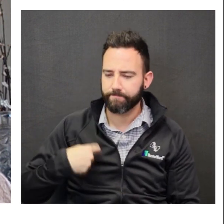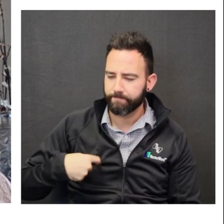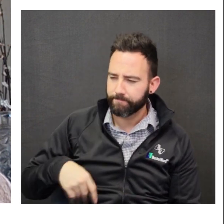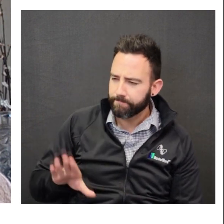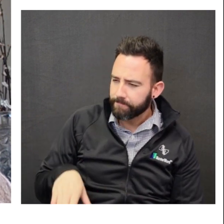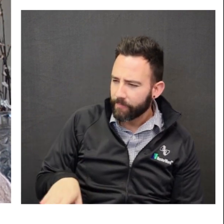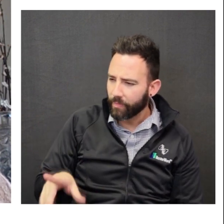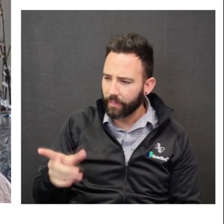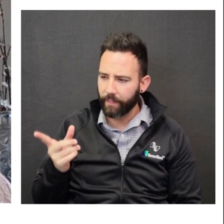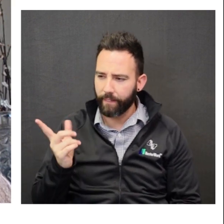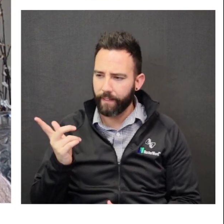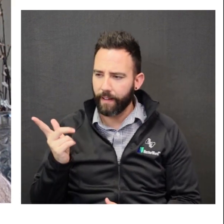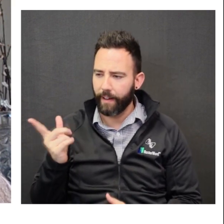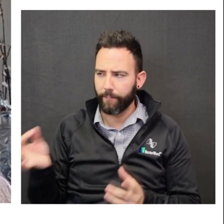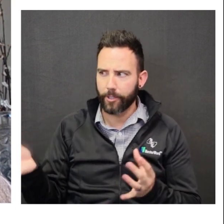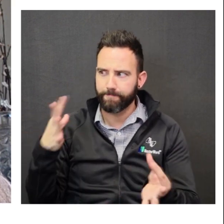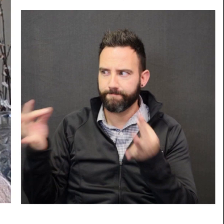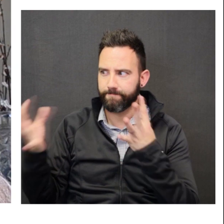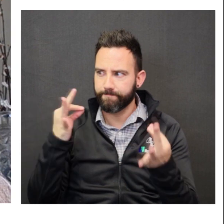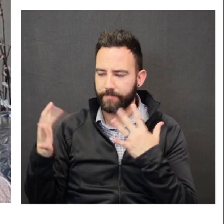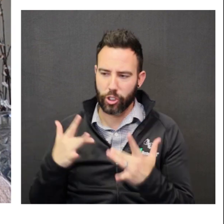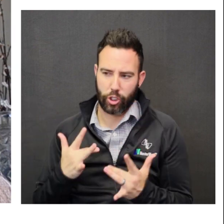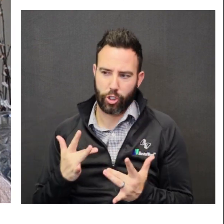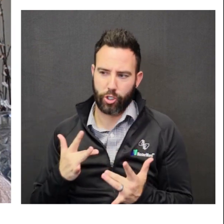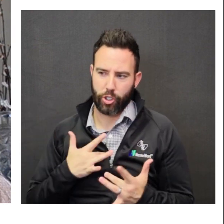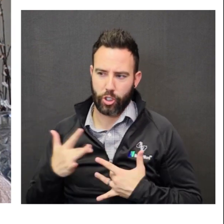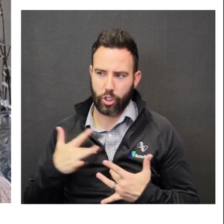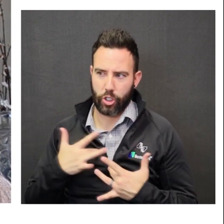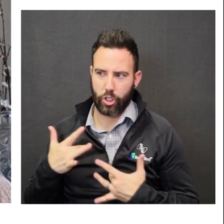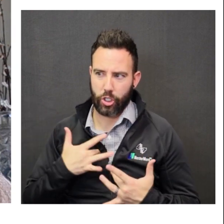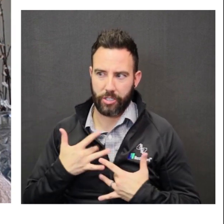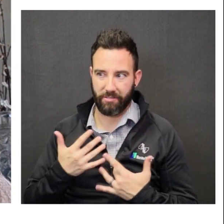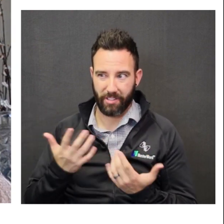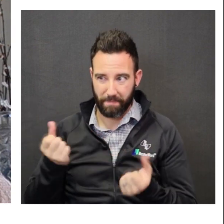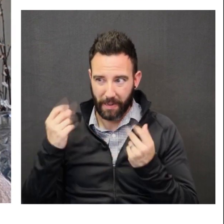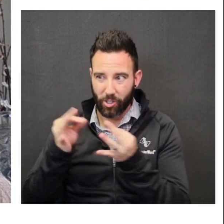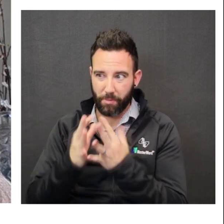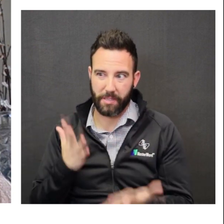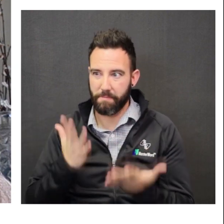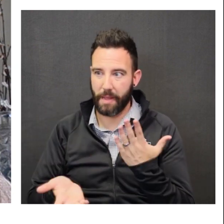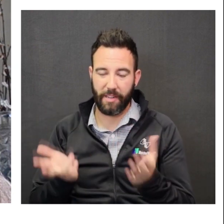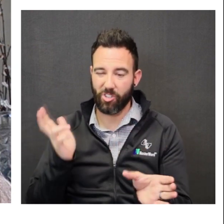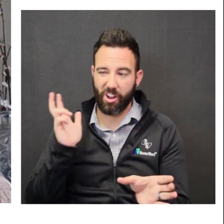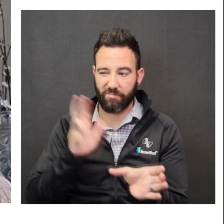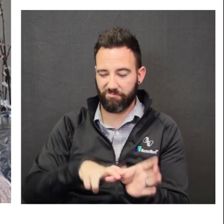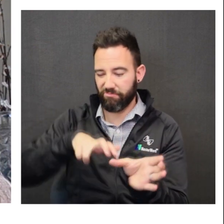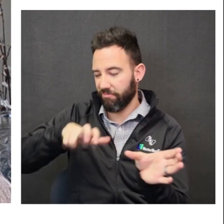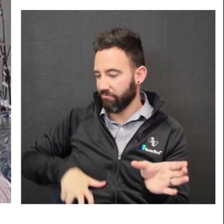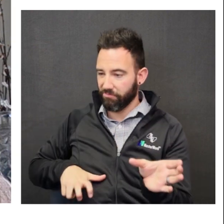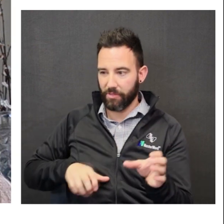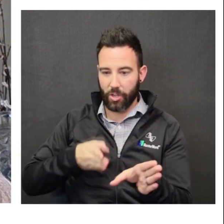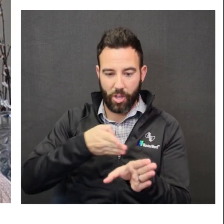some concerns raced through the industry that there may be interpreters leaving the profession permanently and